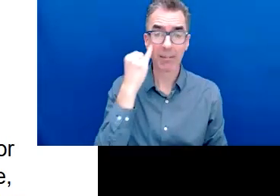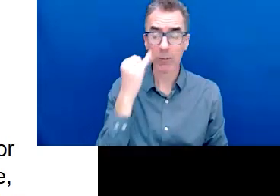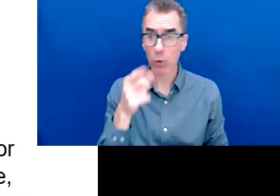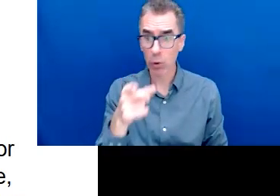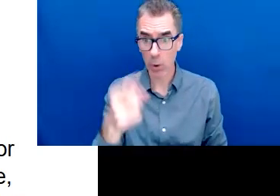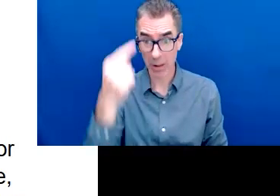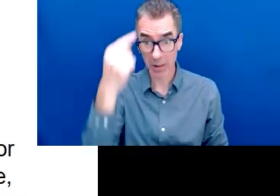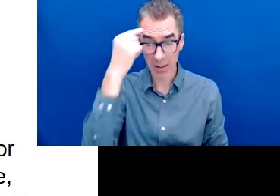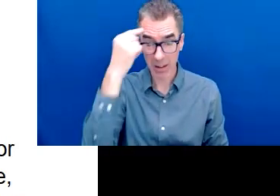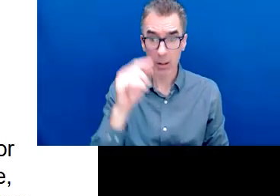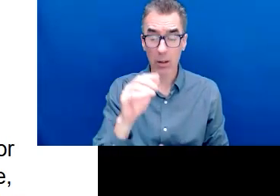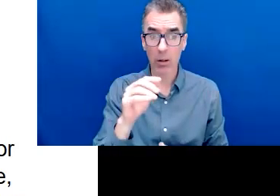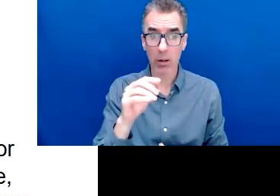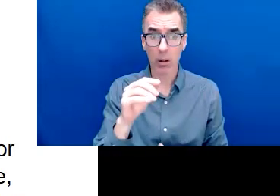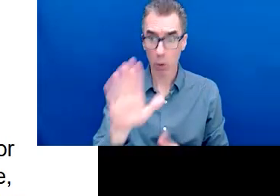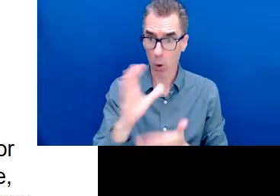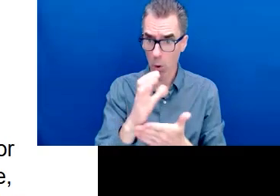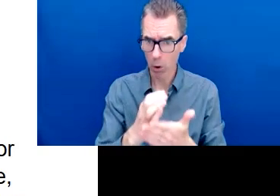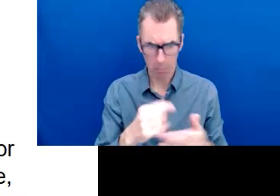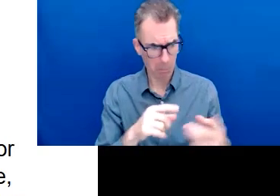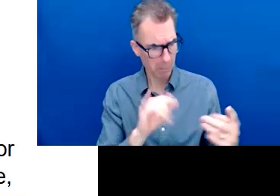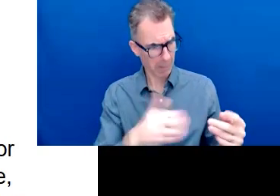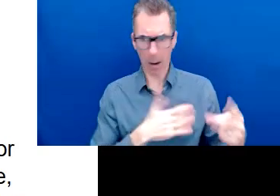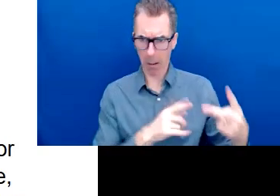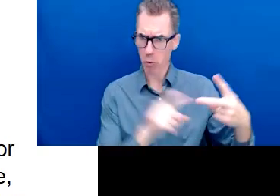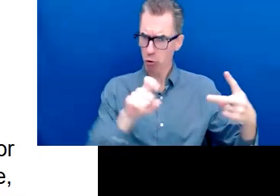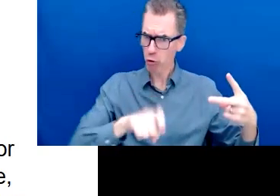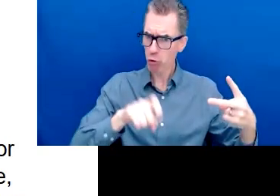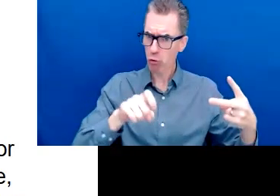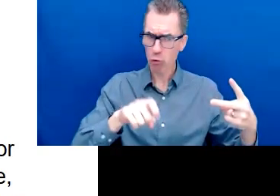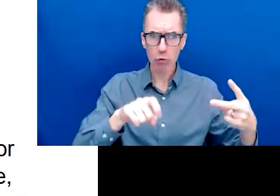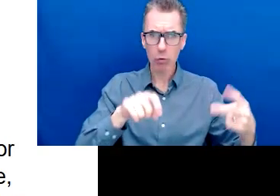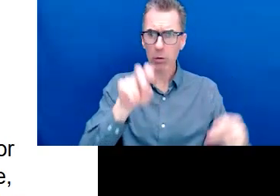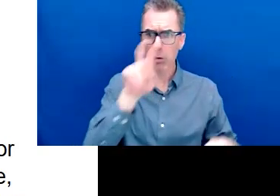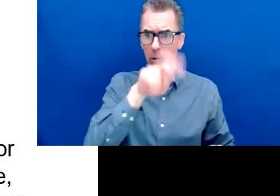the low, textbook costs icon or even the ZTC icon